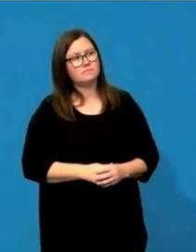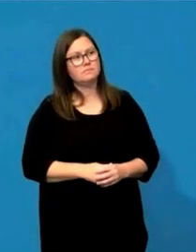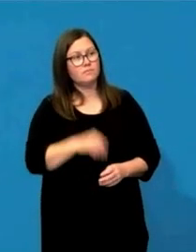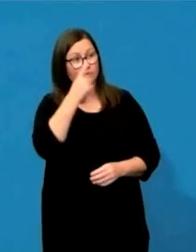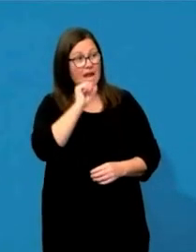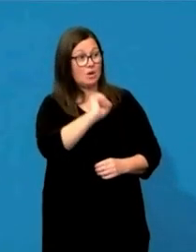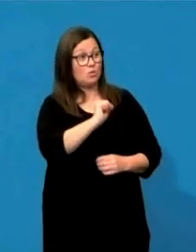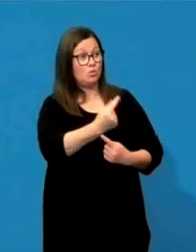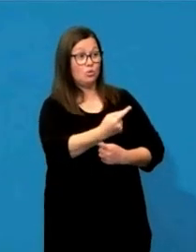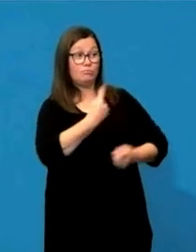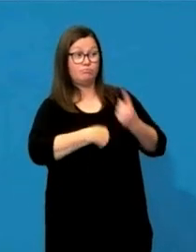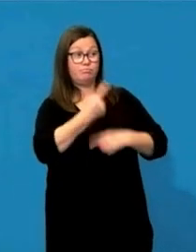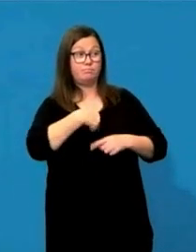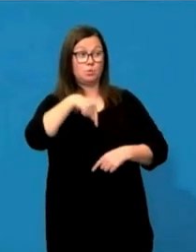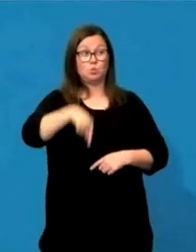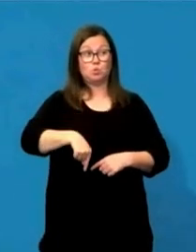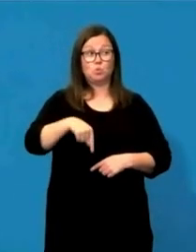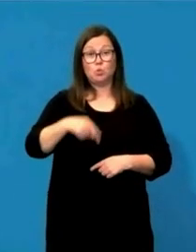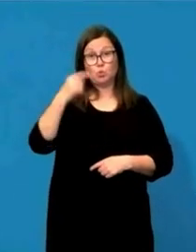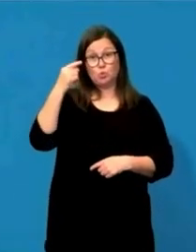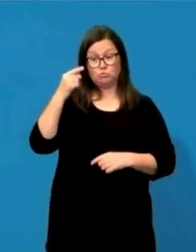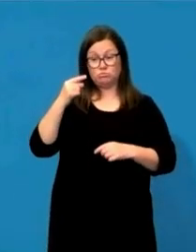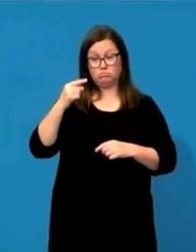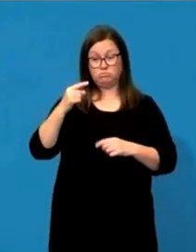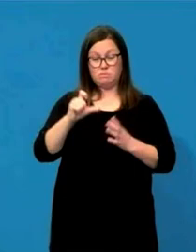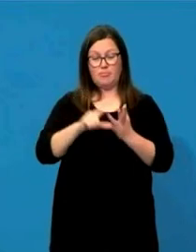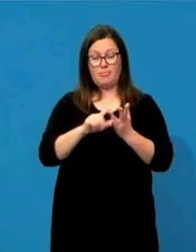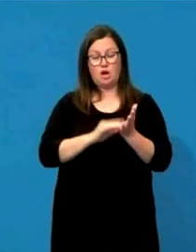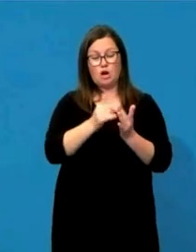role and also your education and experience at Marninwarntikura.